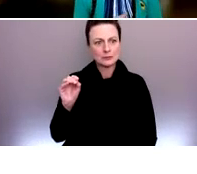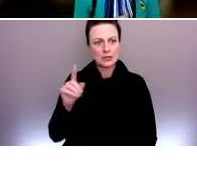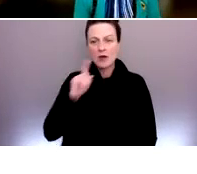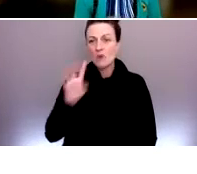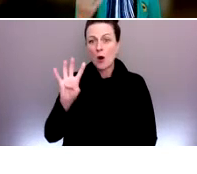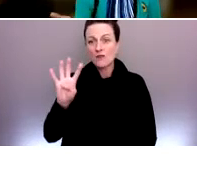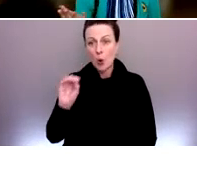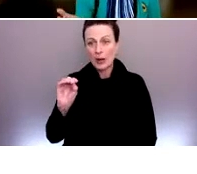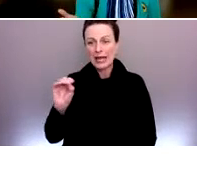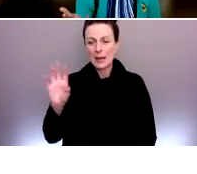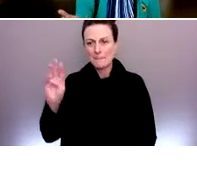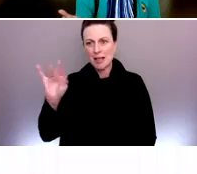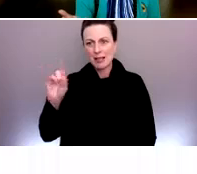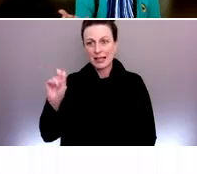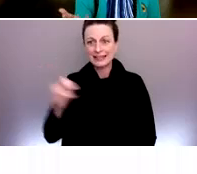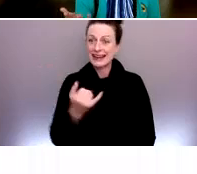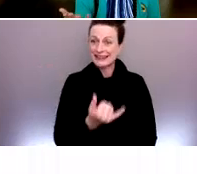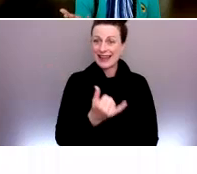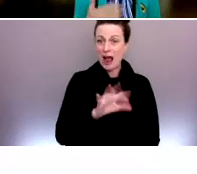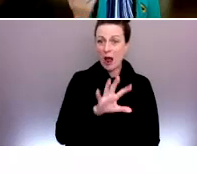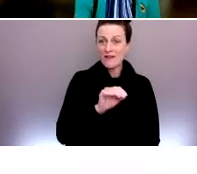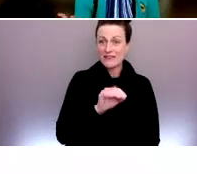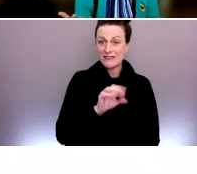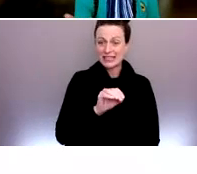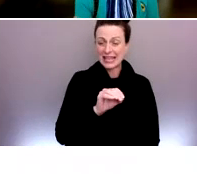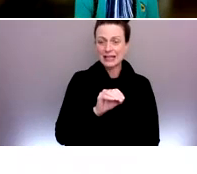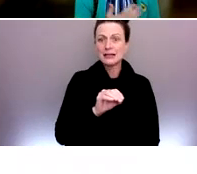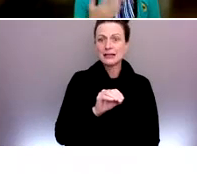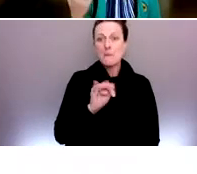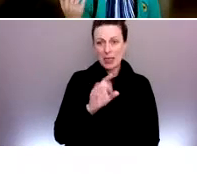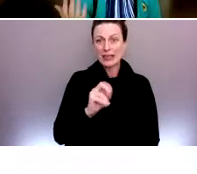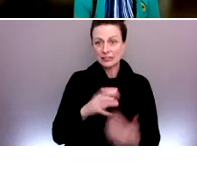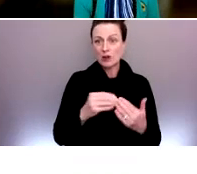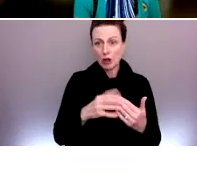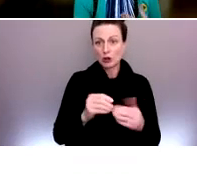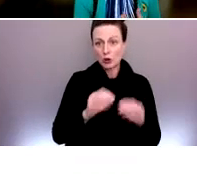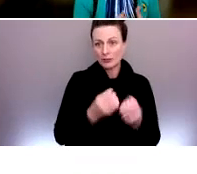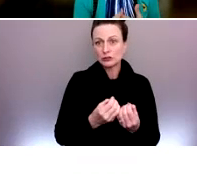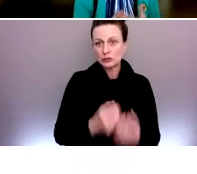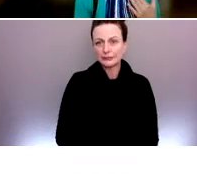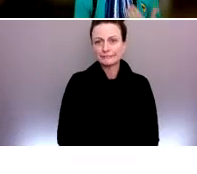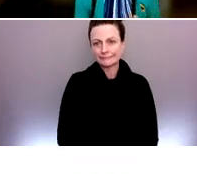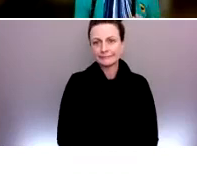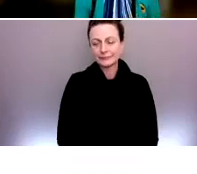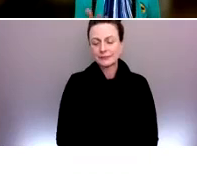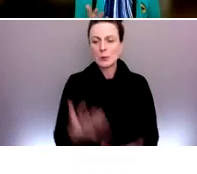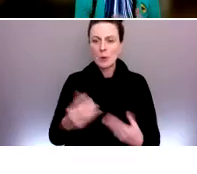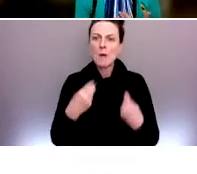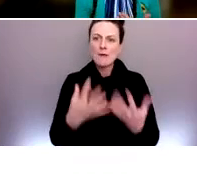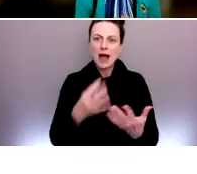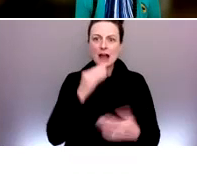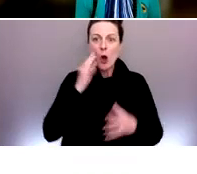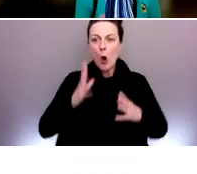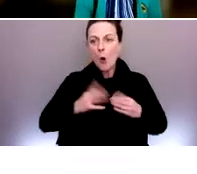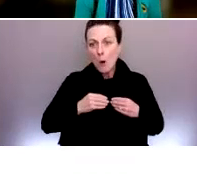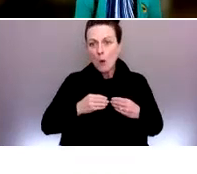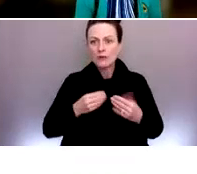We are now a $50 million organization. To provide homeownership financing for native